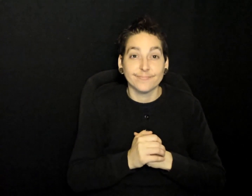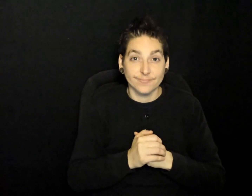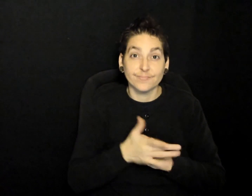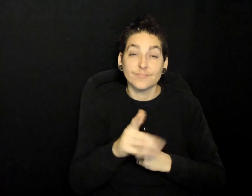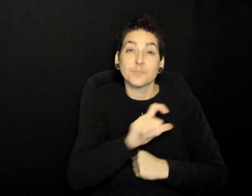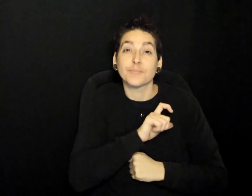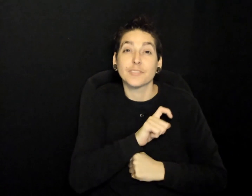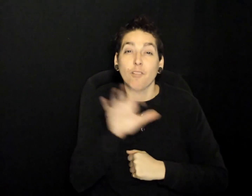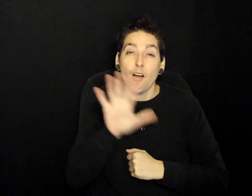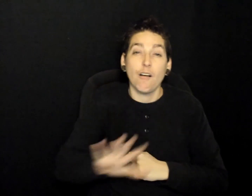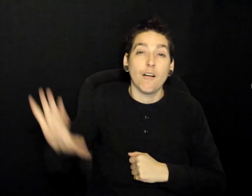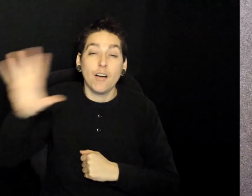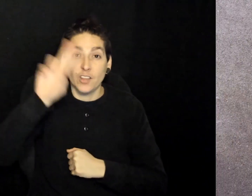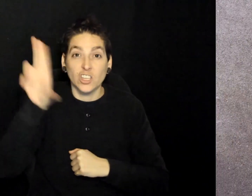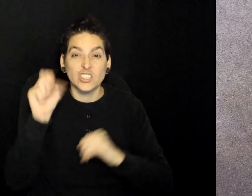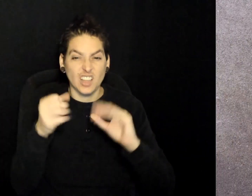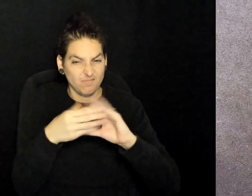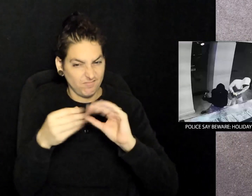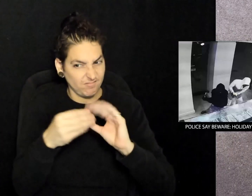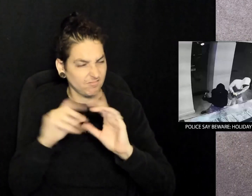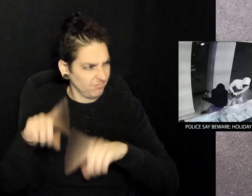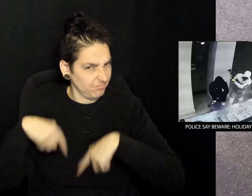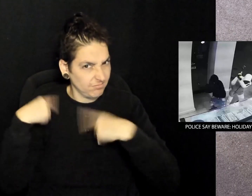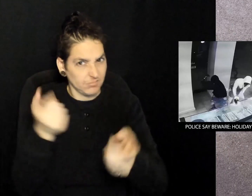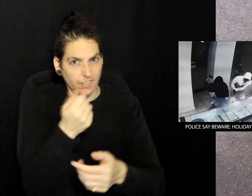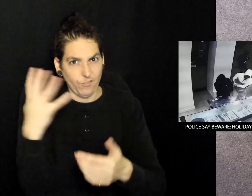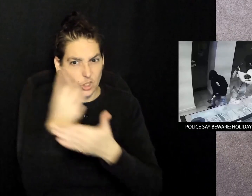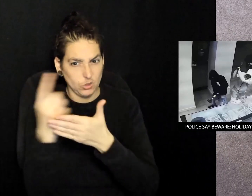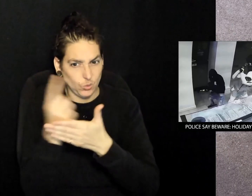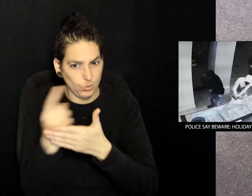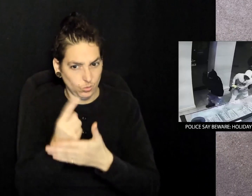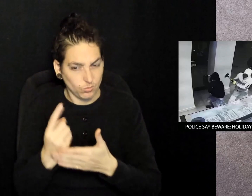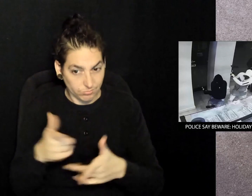if you post an interesting comment during this update we may add it at the bottom of the screen